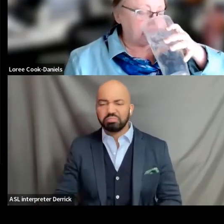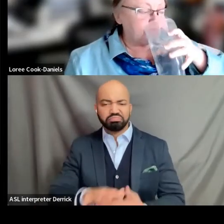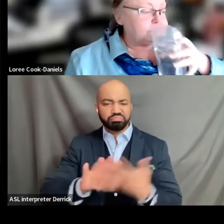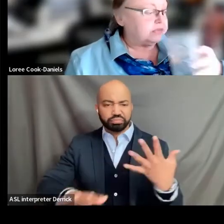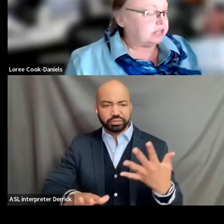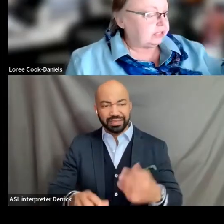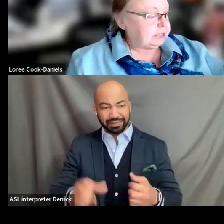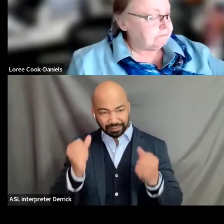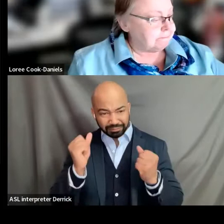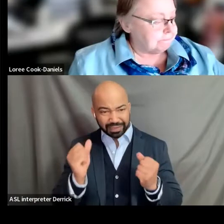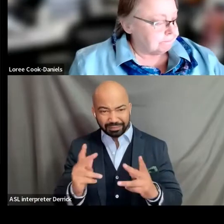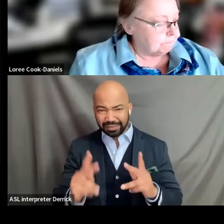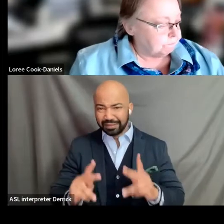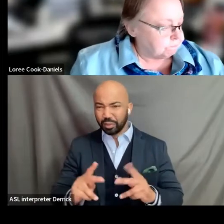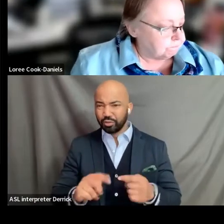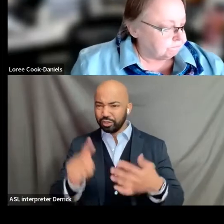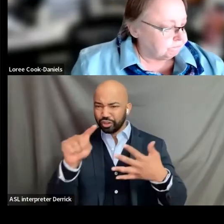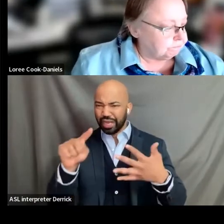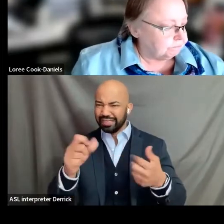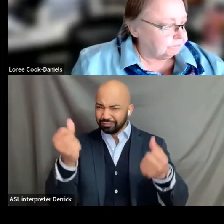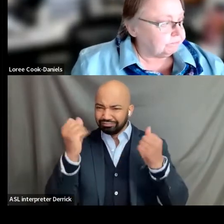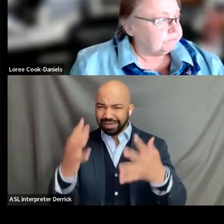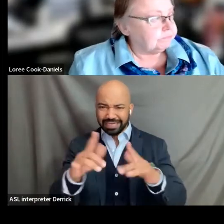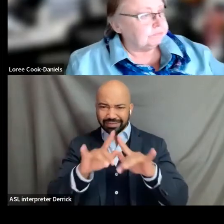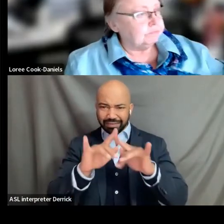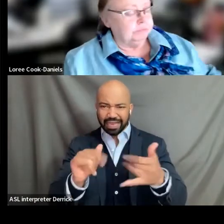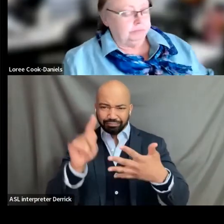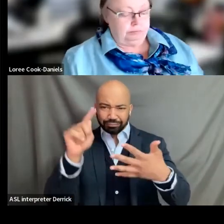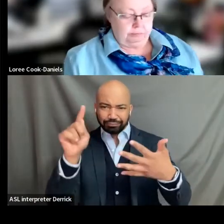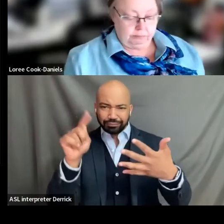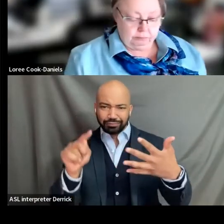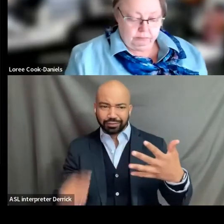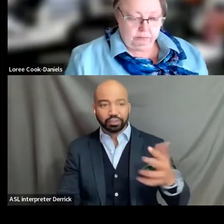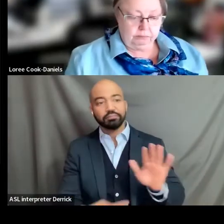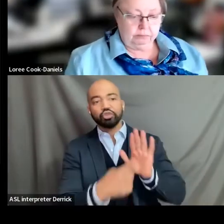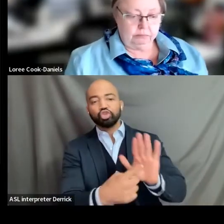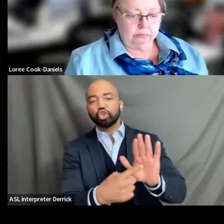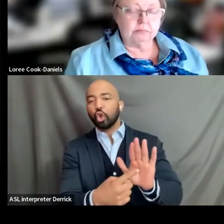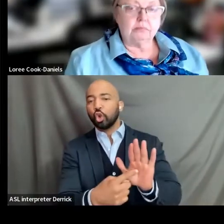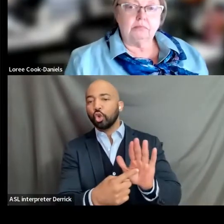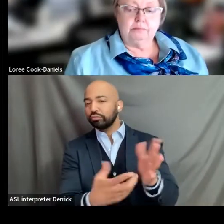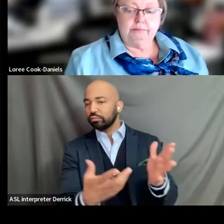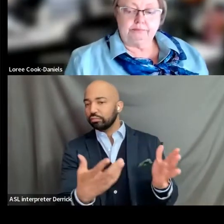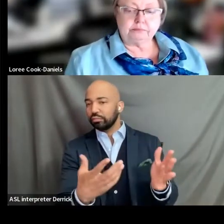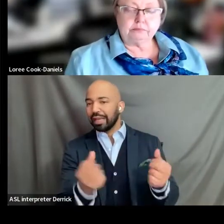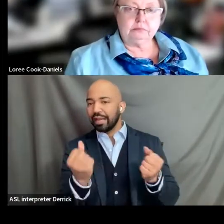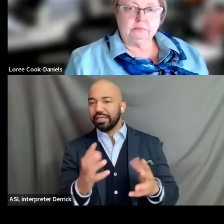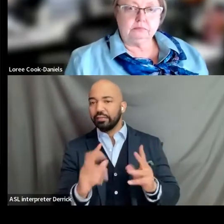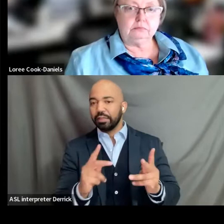had checked so many boxes. So this slide is just a representation of how many people for example,